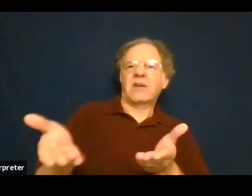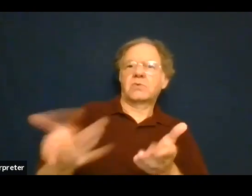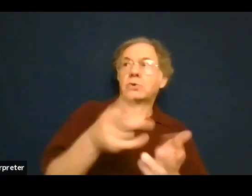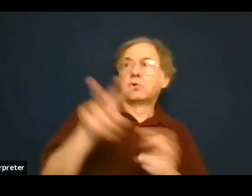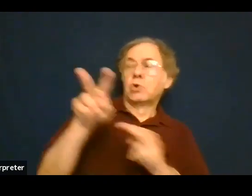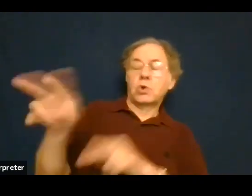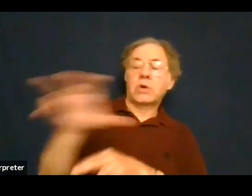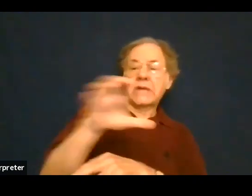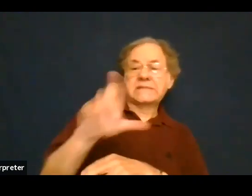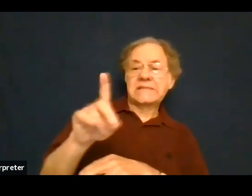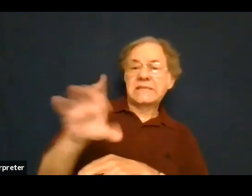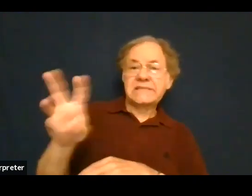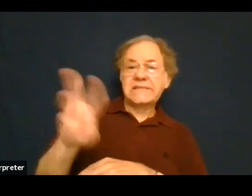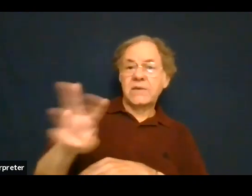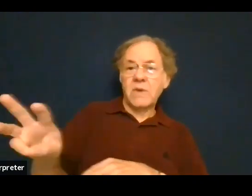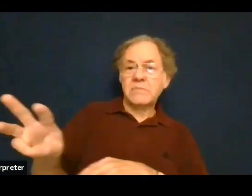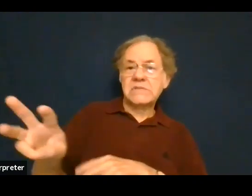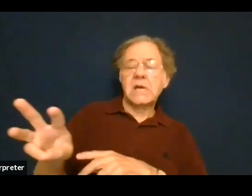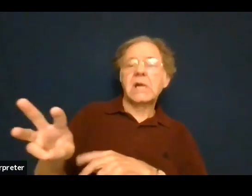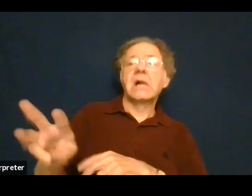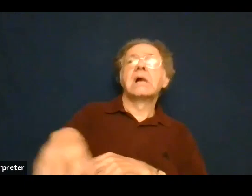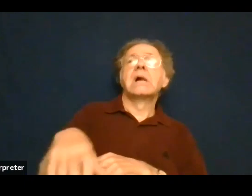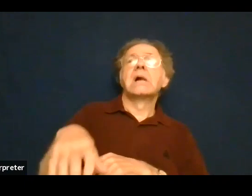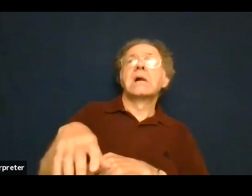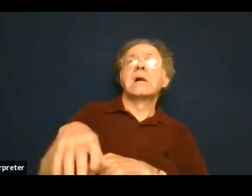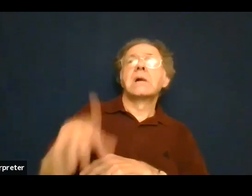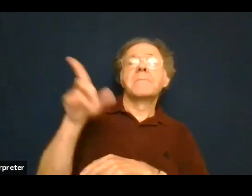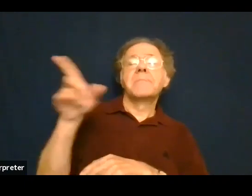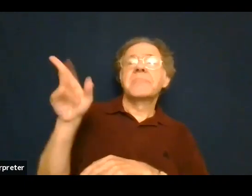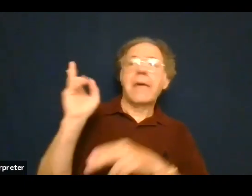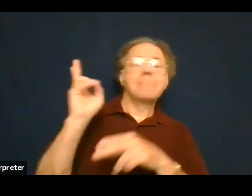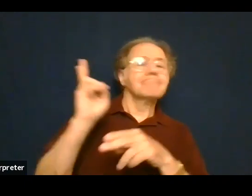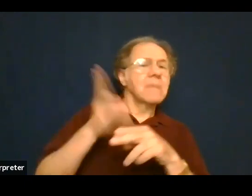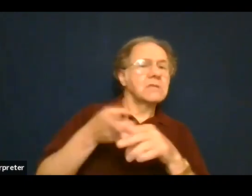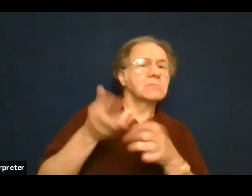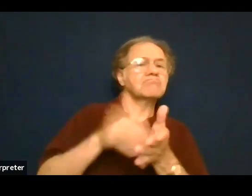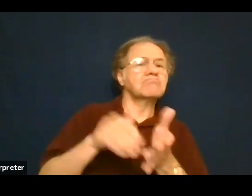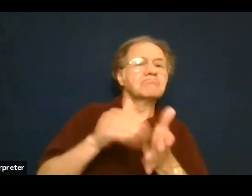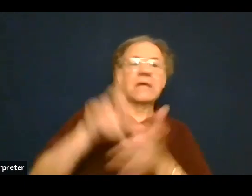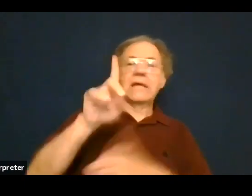that they state that disability alone may not